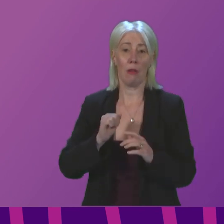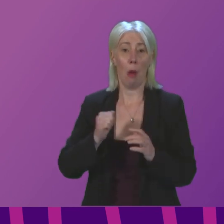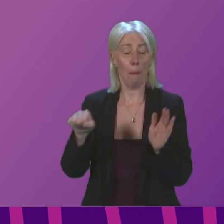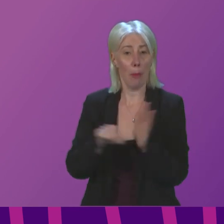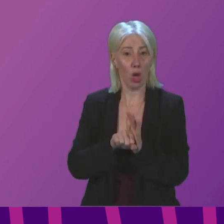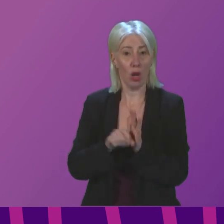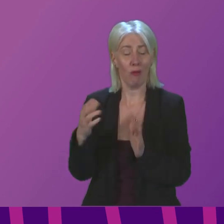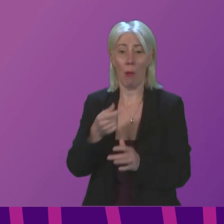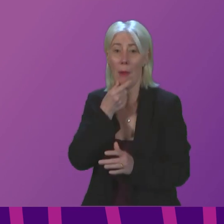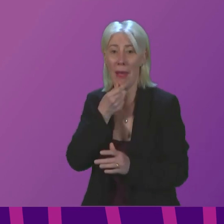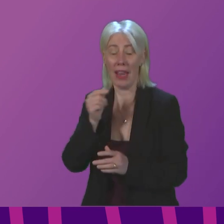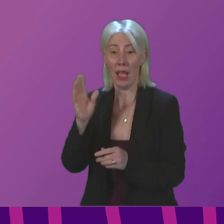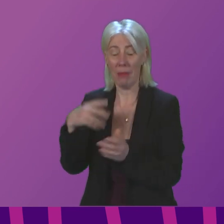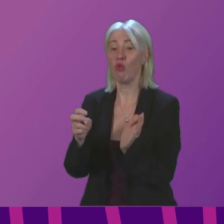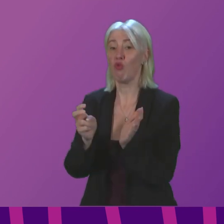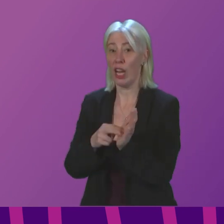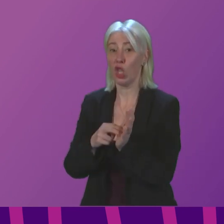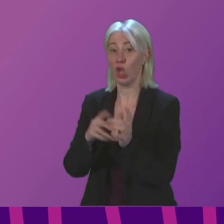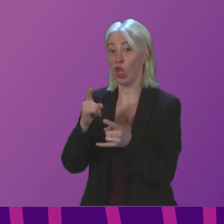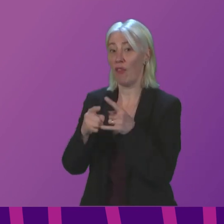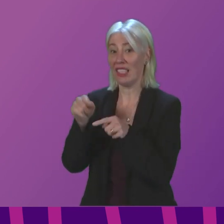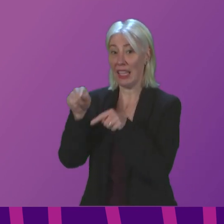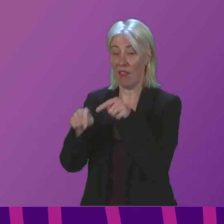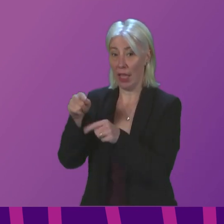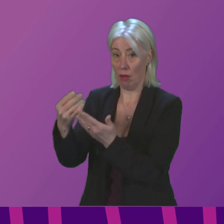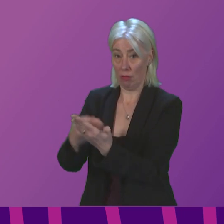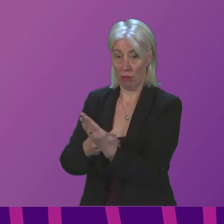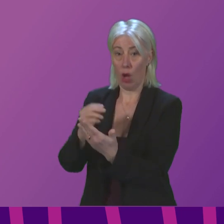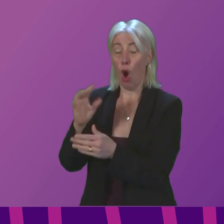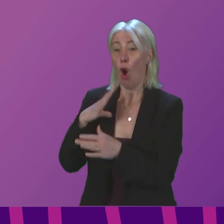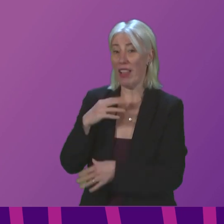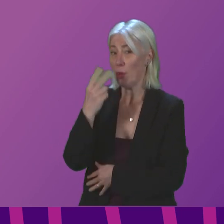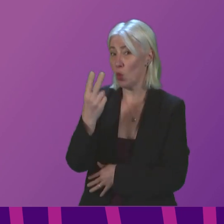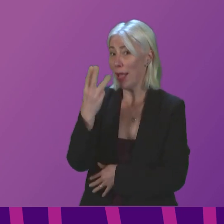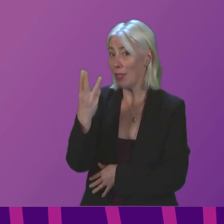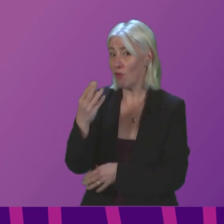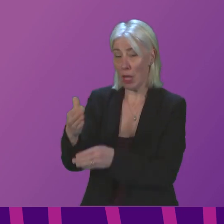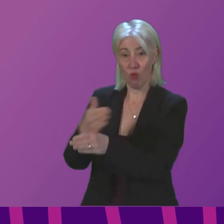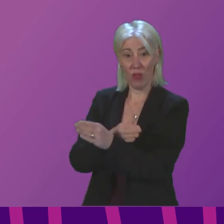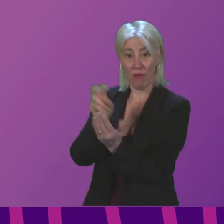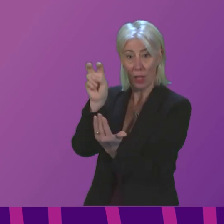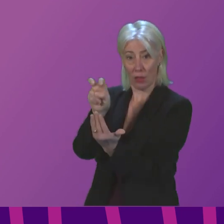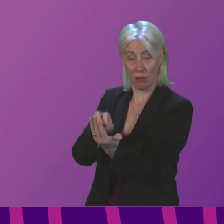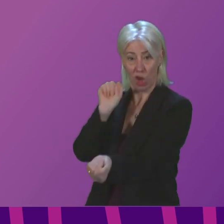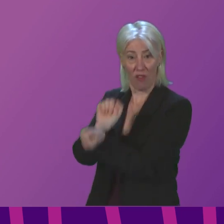who was a registered sex offender and had 23 previous convictions. In 2013, he was given